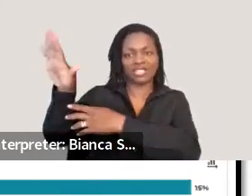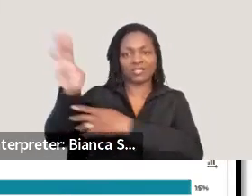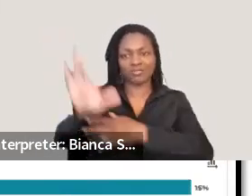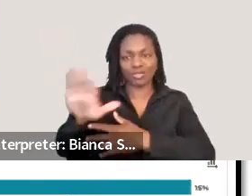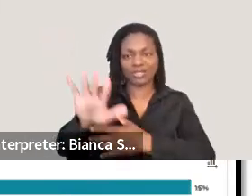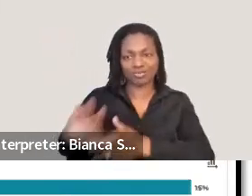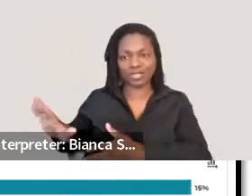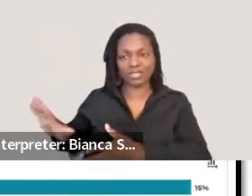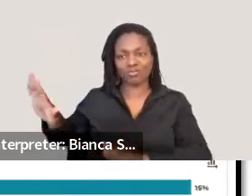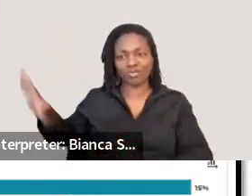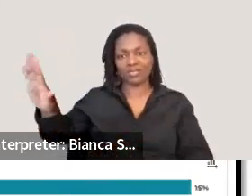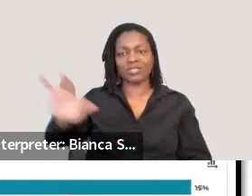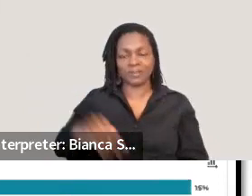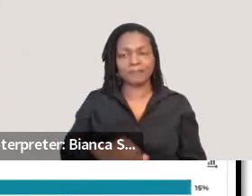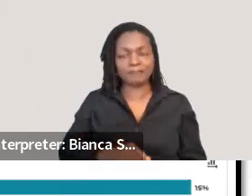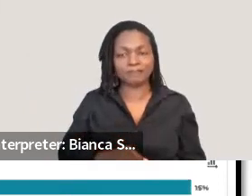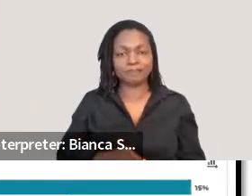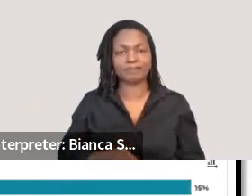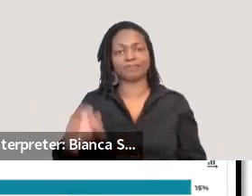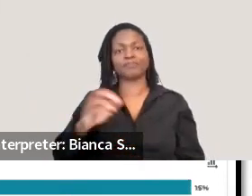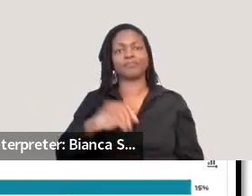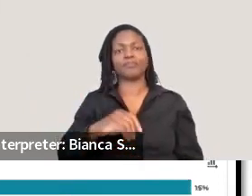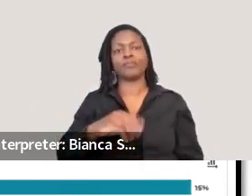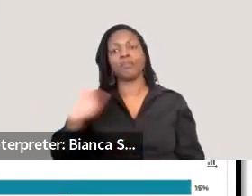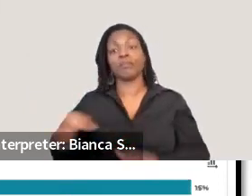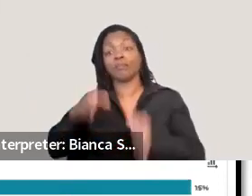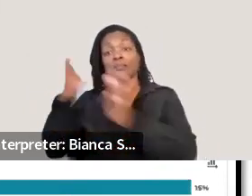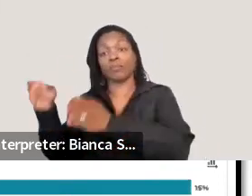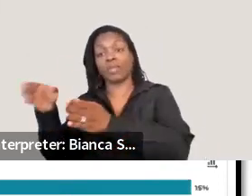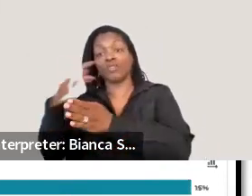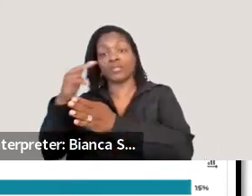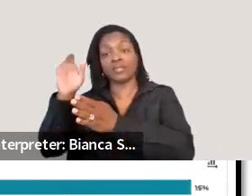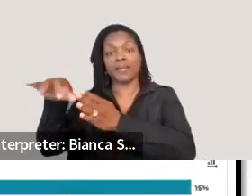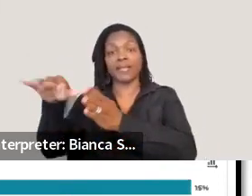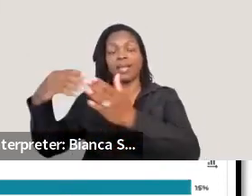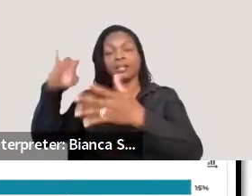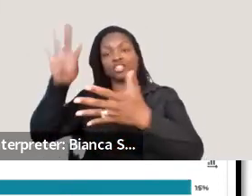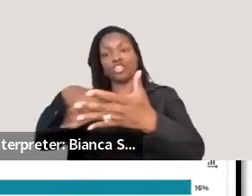On the right, you see some charts that we have, diabetes prevalence by racing ethnicity.